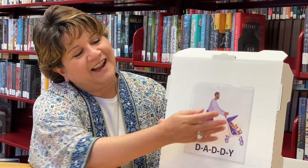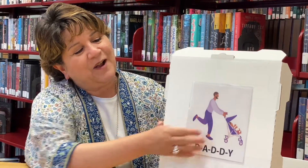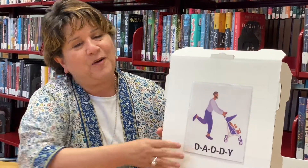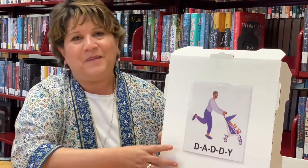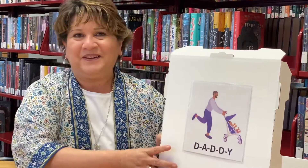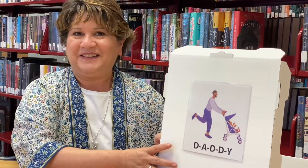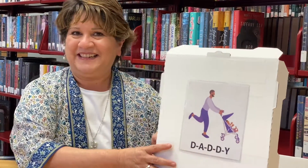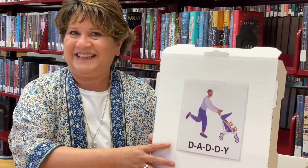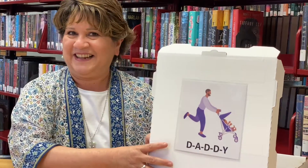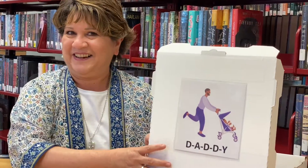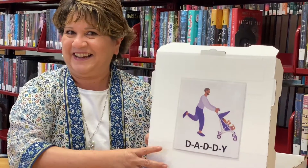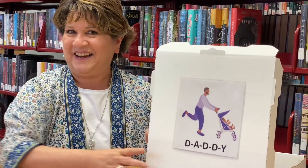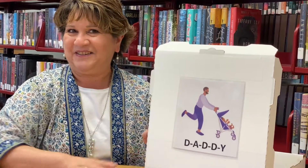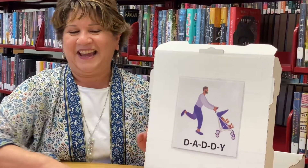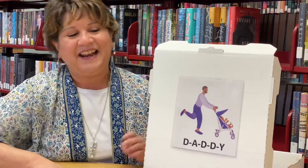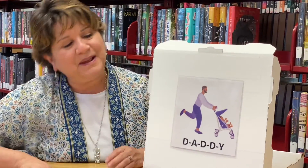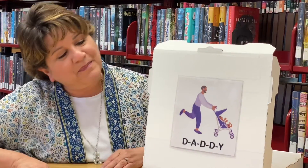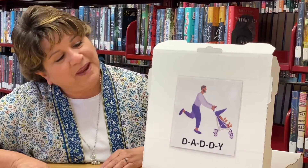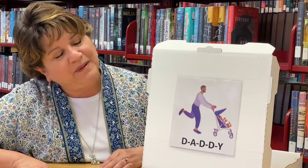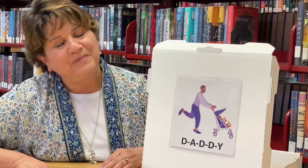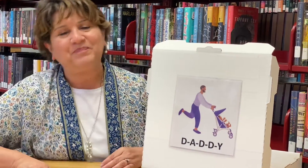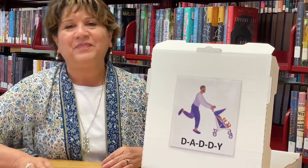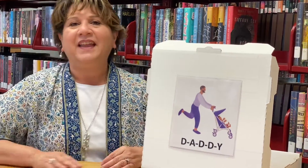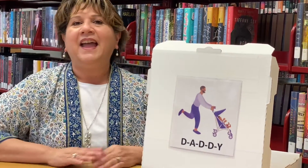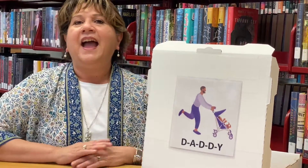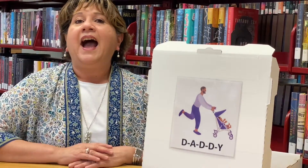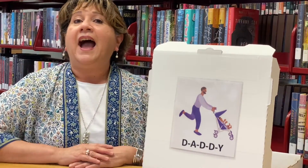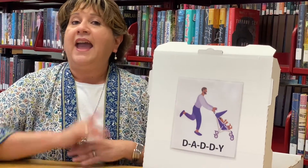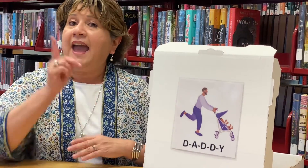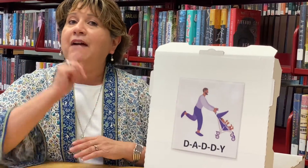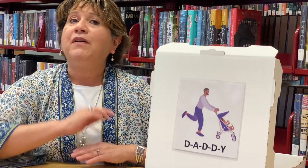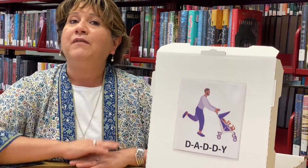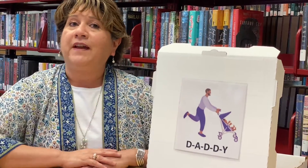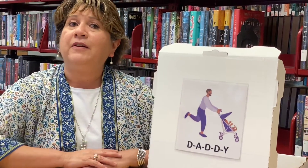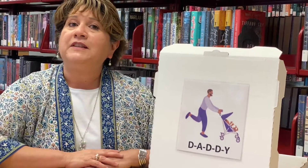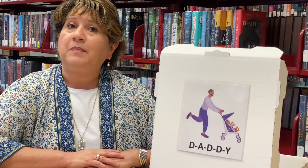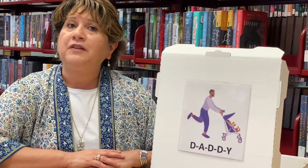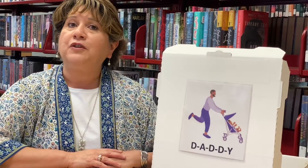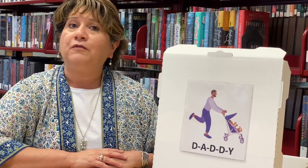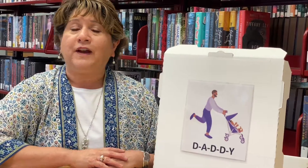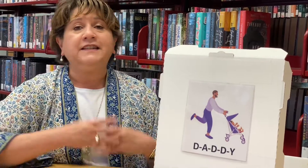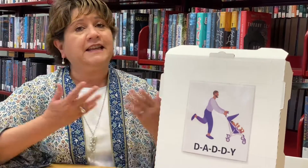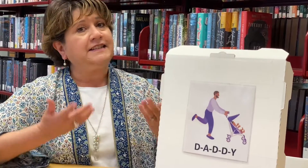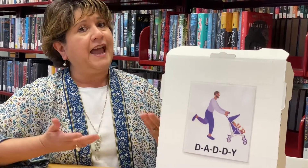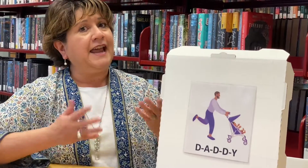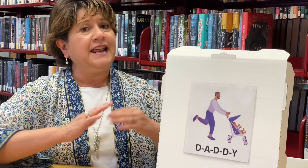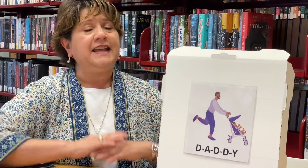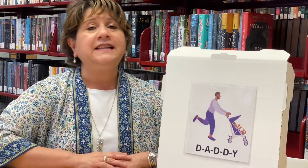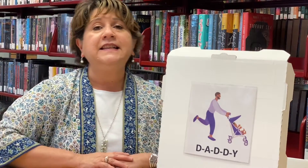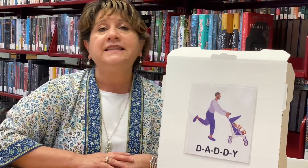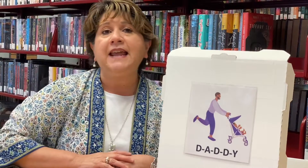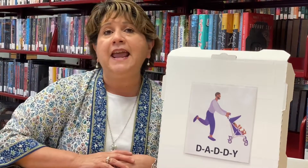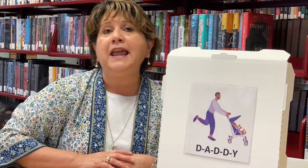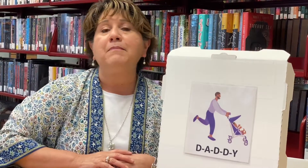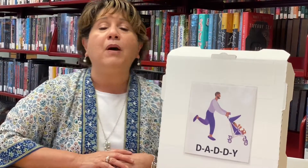Oh my goodness, there you go Daddy and Baby I have a very special friend and Daddy is his name-o